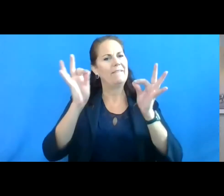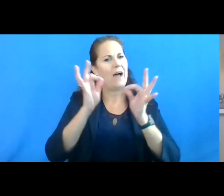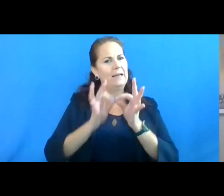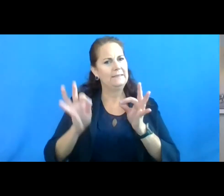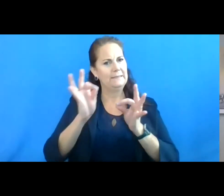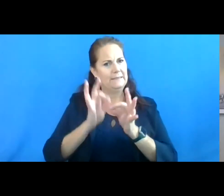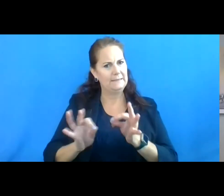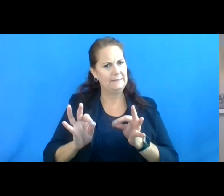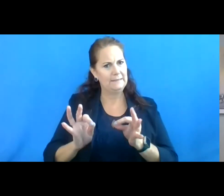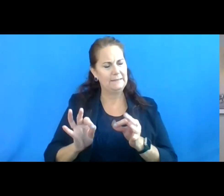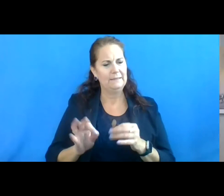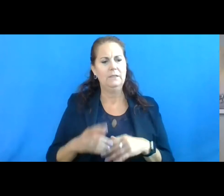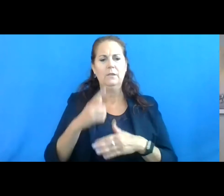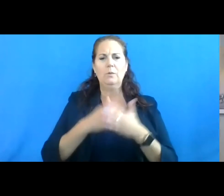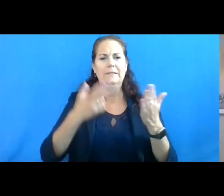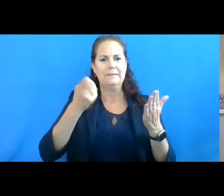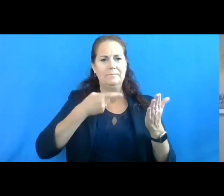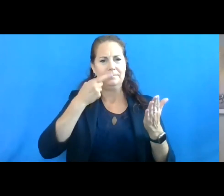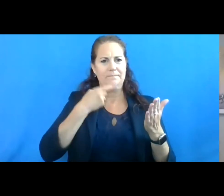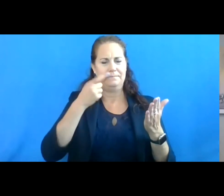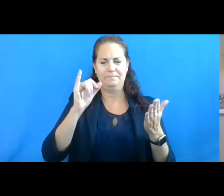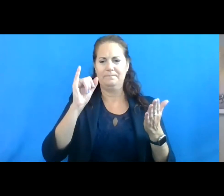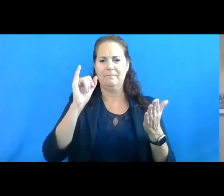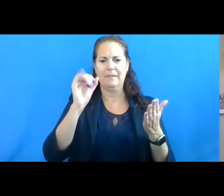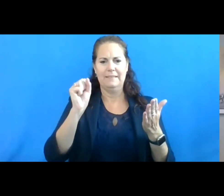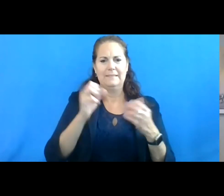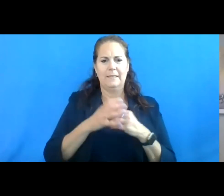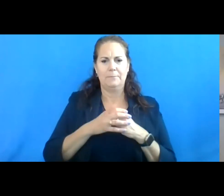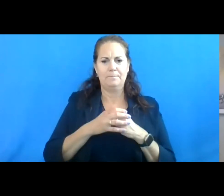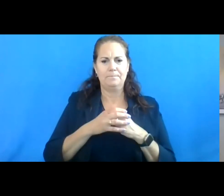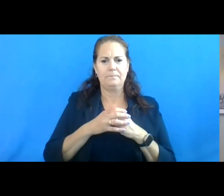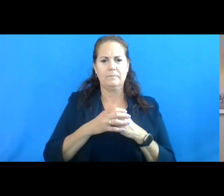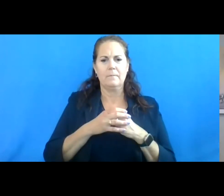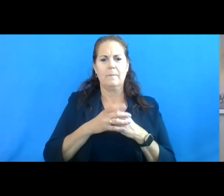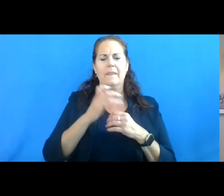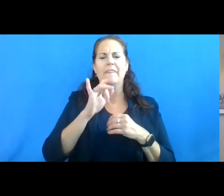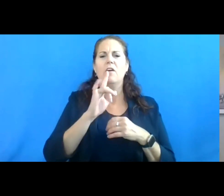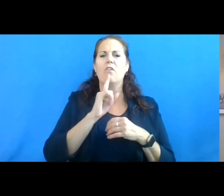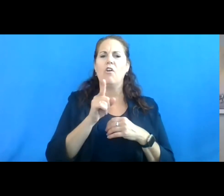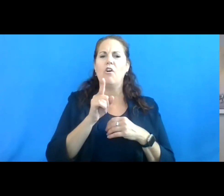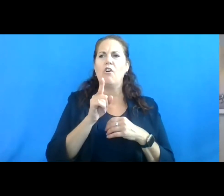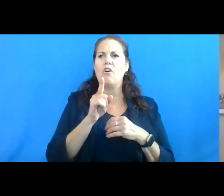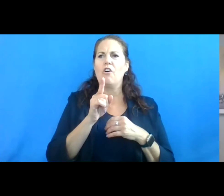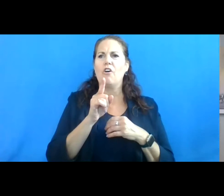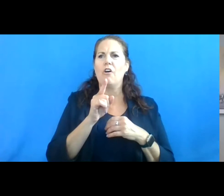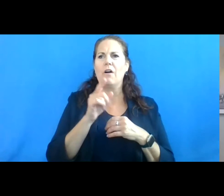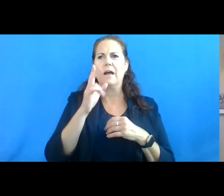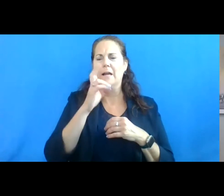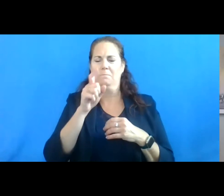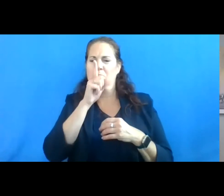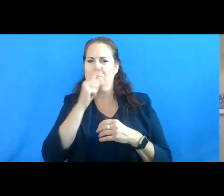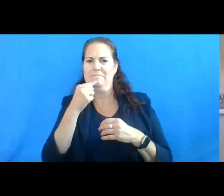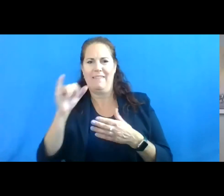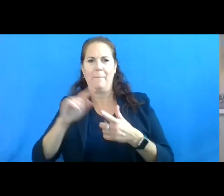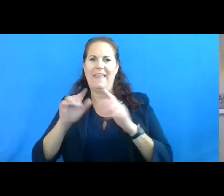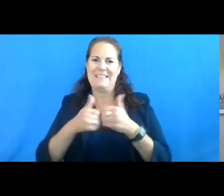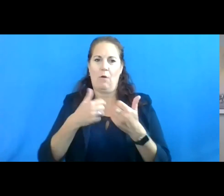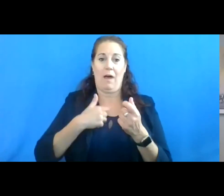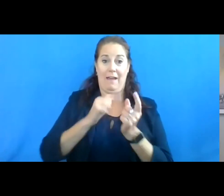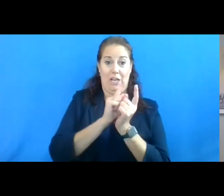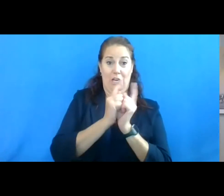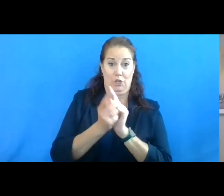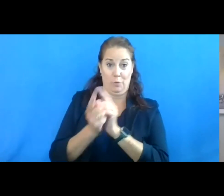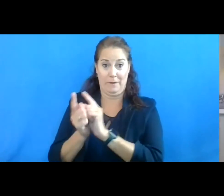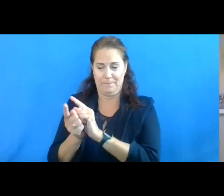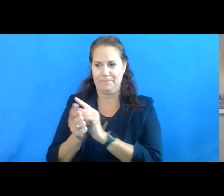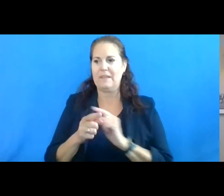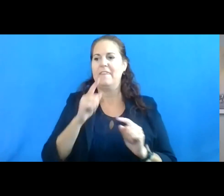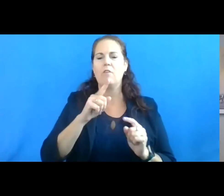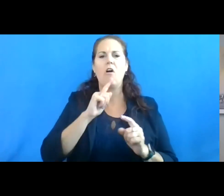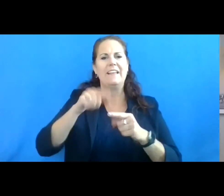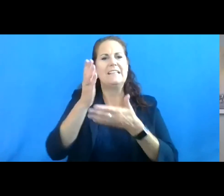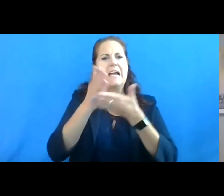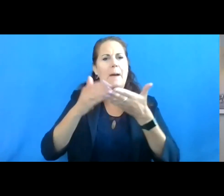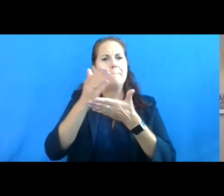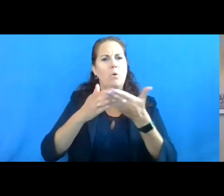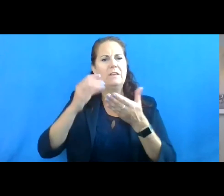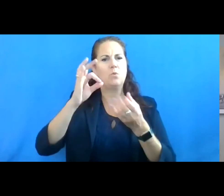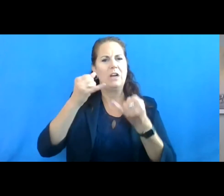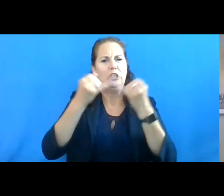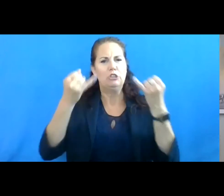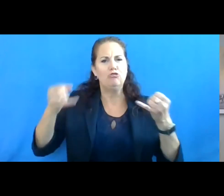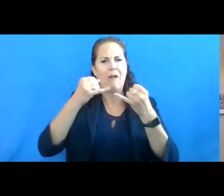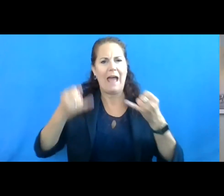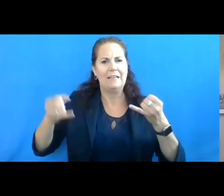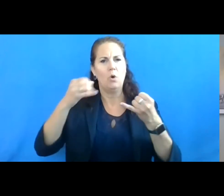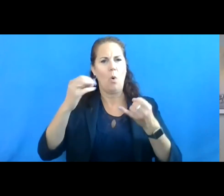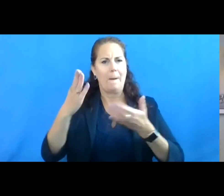And so, that Delgamuukw says is that there are these components or strands or parts.